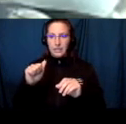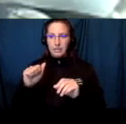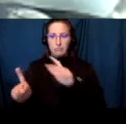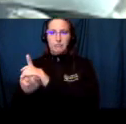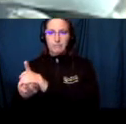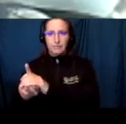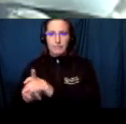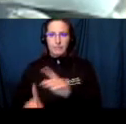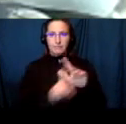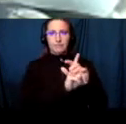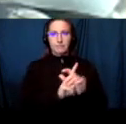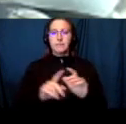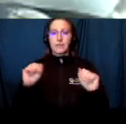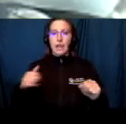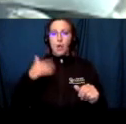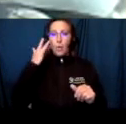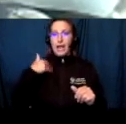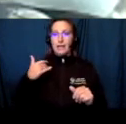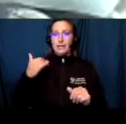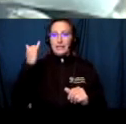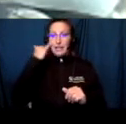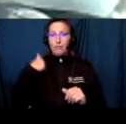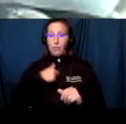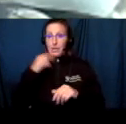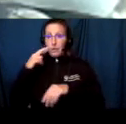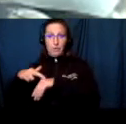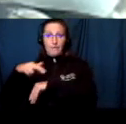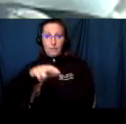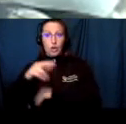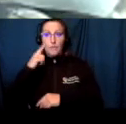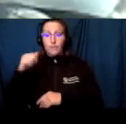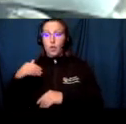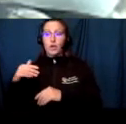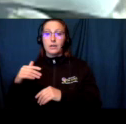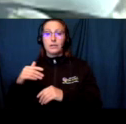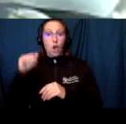providers can understand when an audiology or ophthalmology referral is necessary.